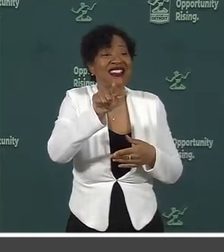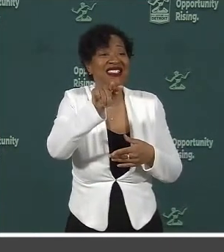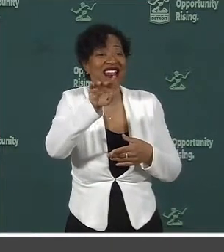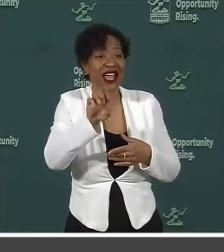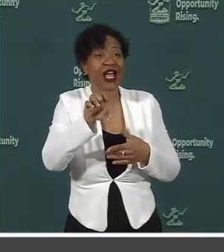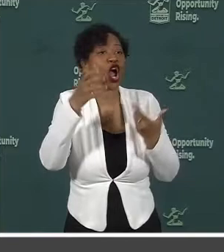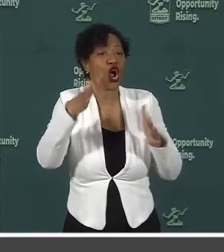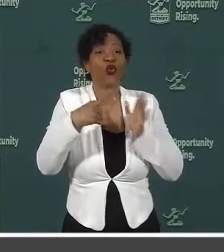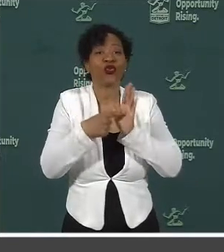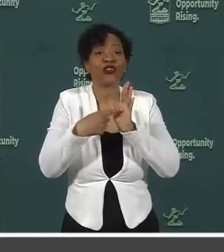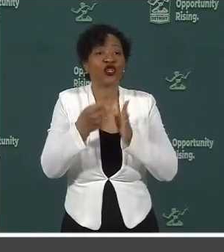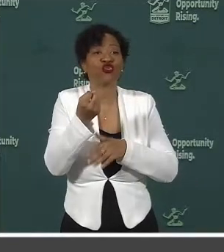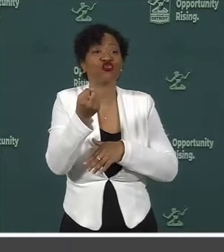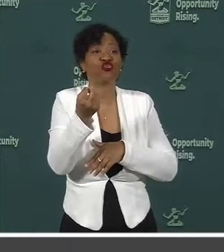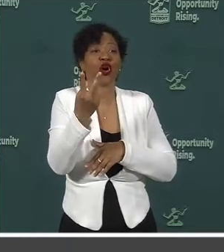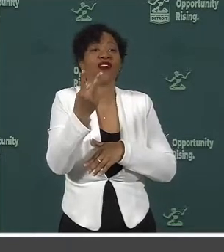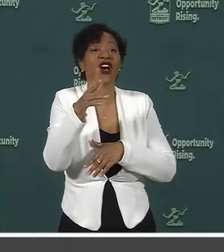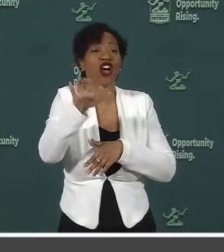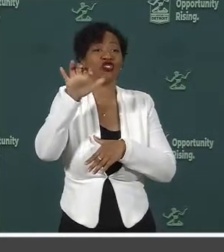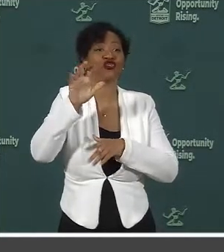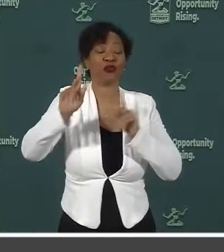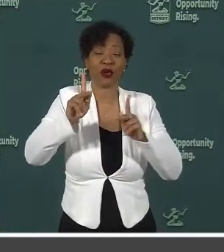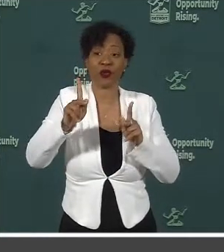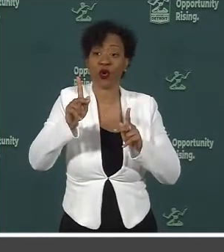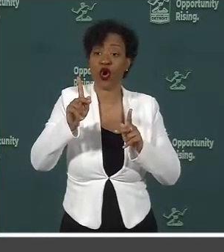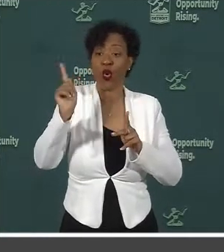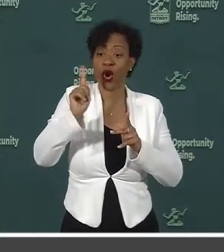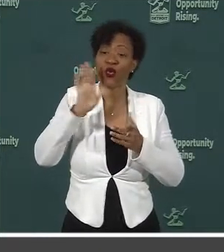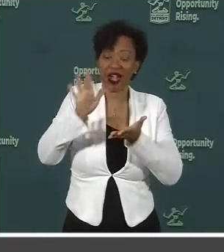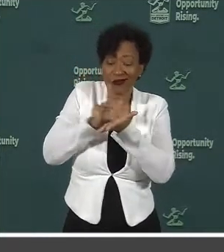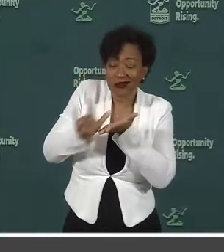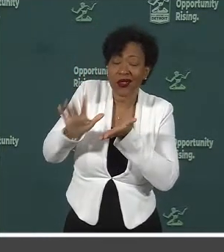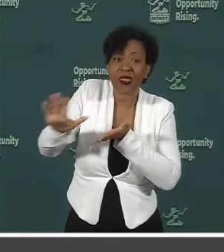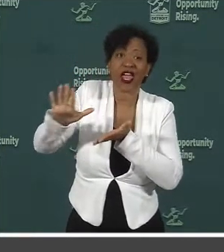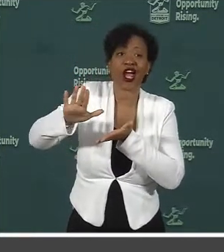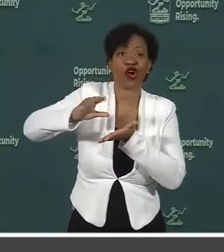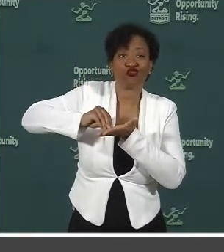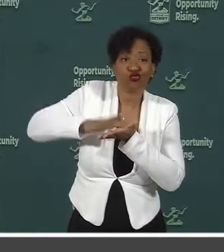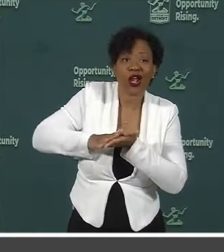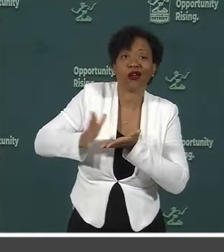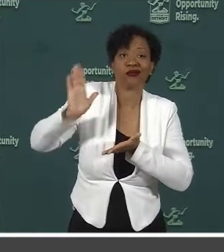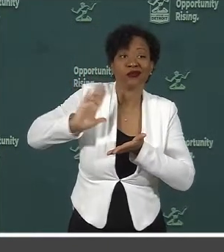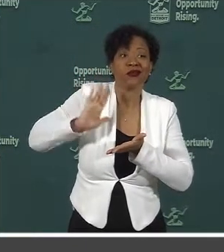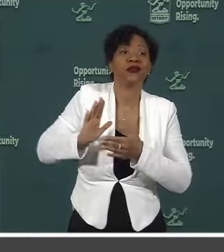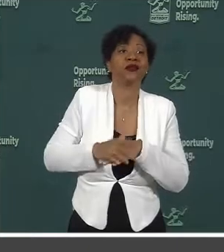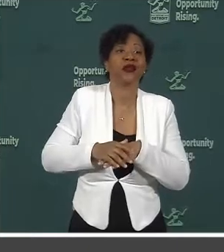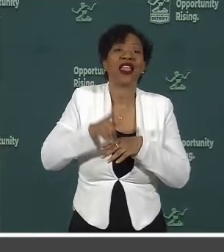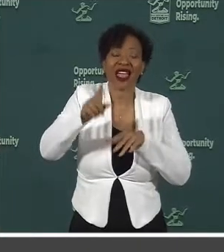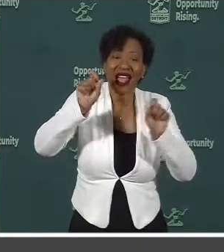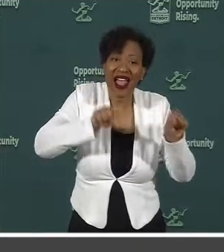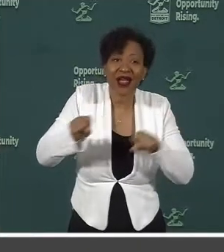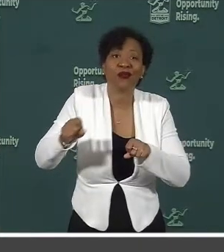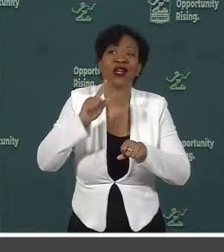PEOPLE AND GOTTEN THEIR RECORDS EXPUNGED YOU KNOW WHAT HAPPENED WE TRACK THIS ONE YEAR AFTER THEIR RECORDS WERE EXPUNGED